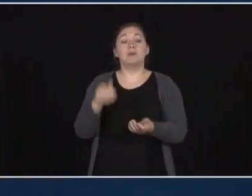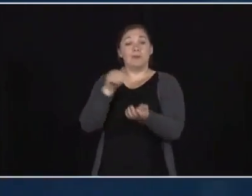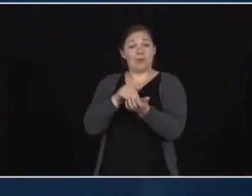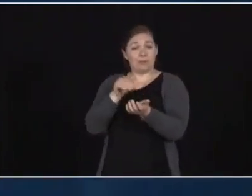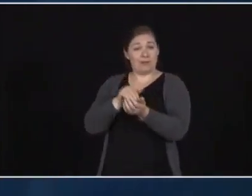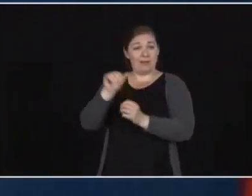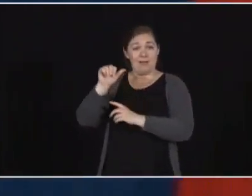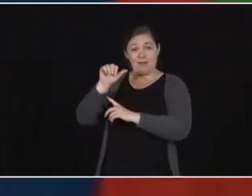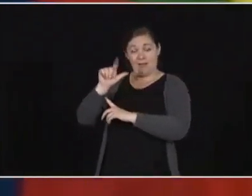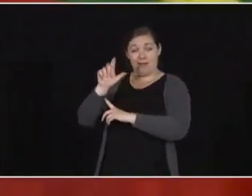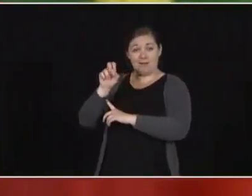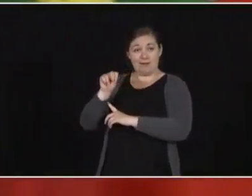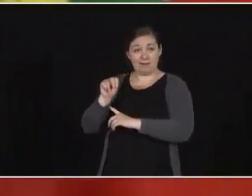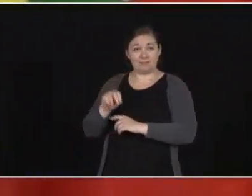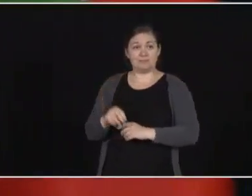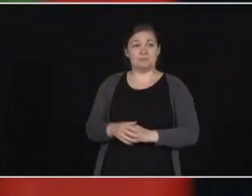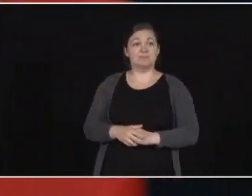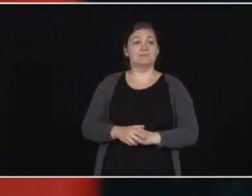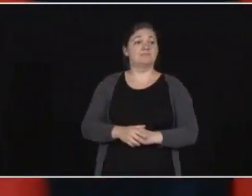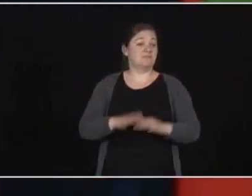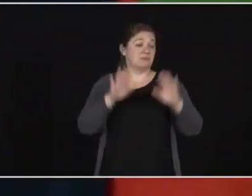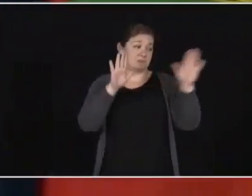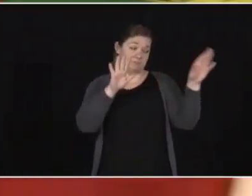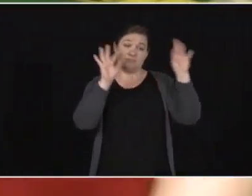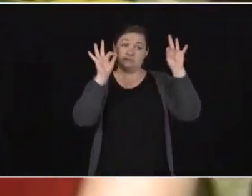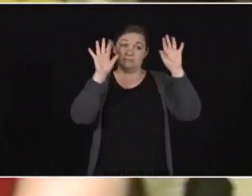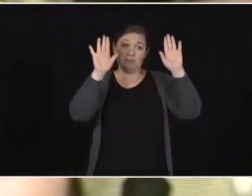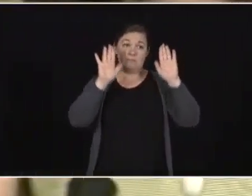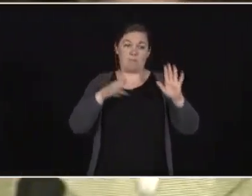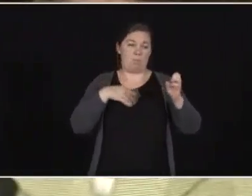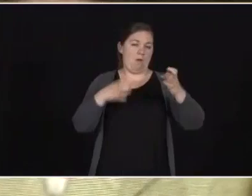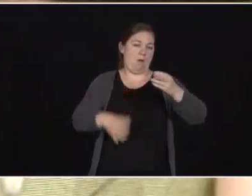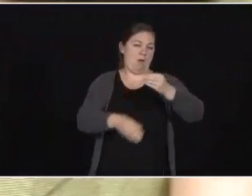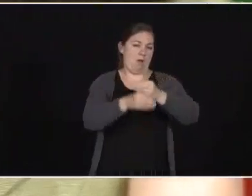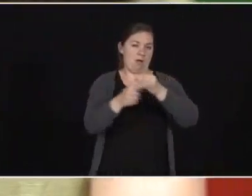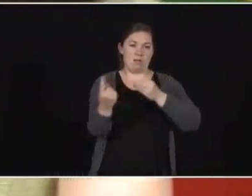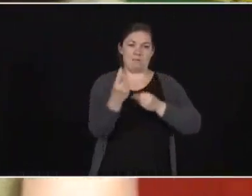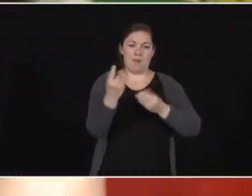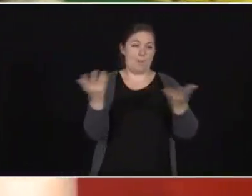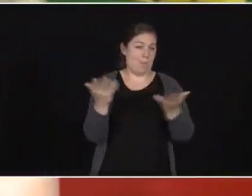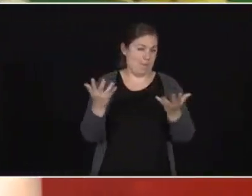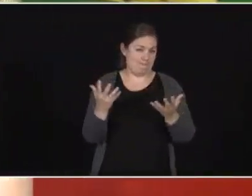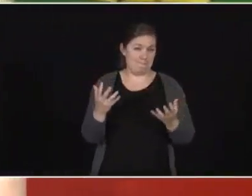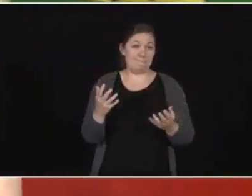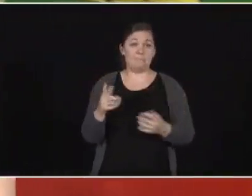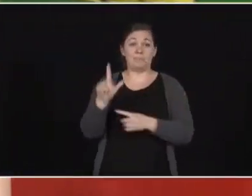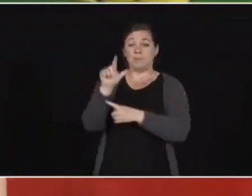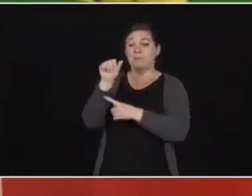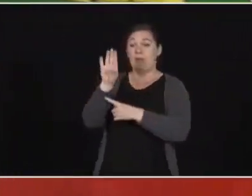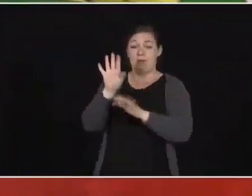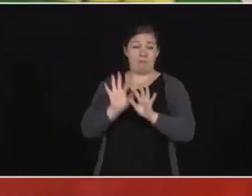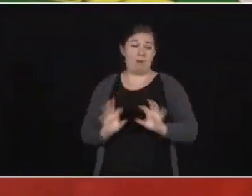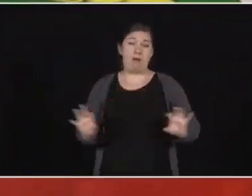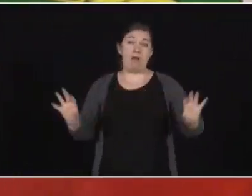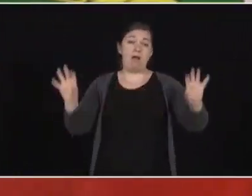I think that is fantastic. The other thing is a reiteration of what you said before which is really also the integration and